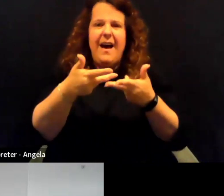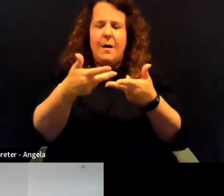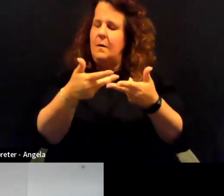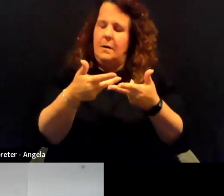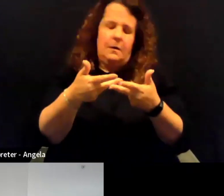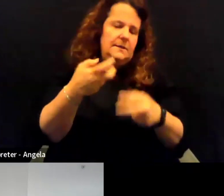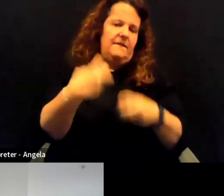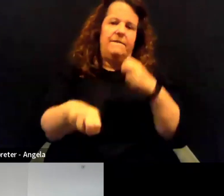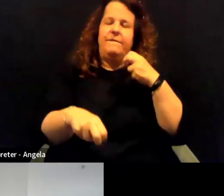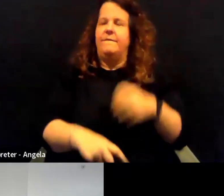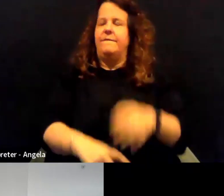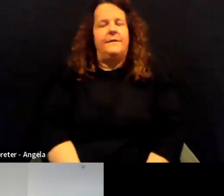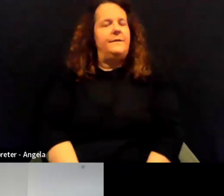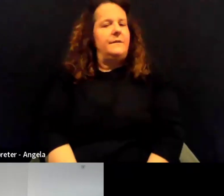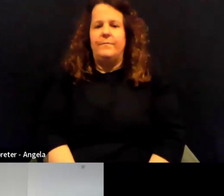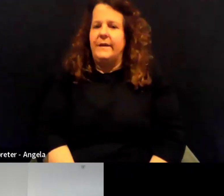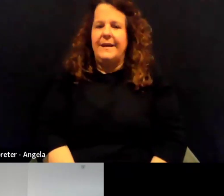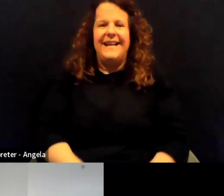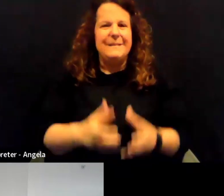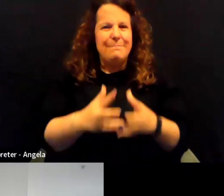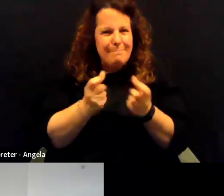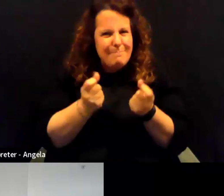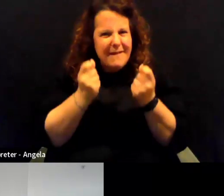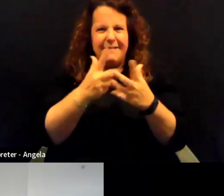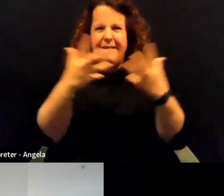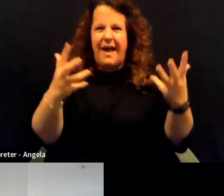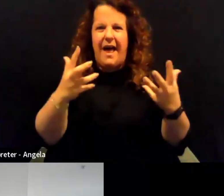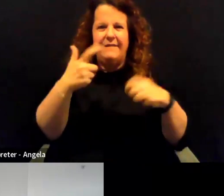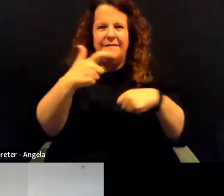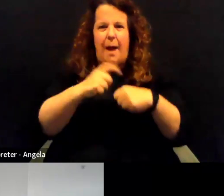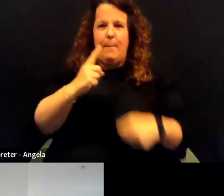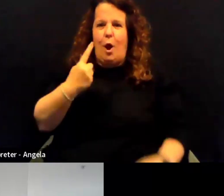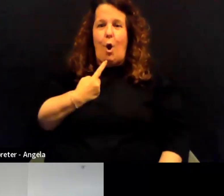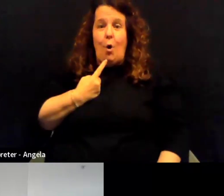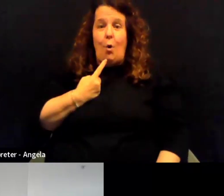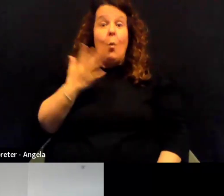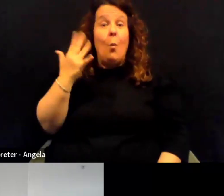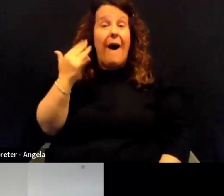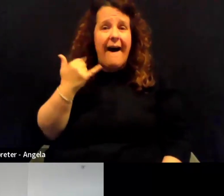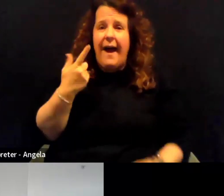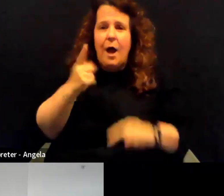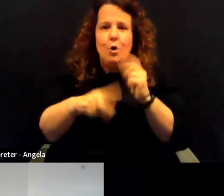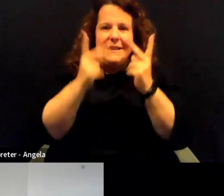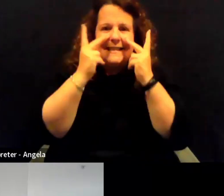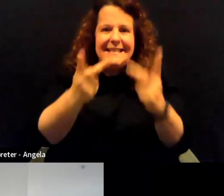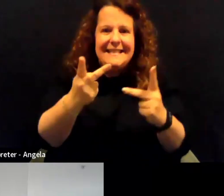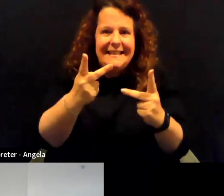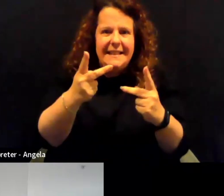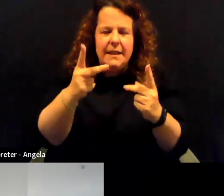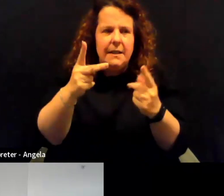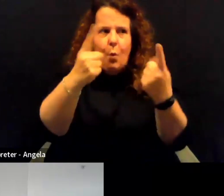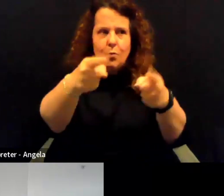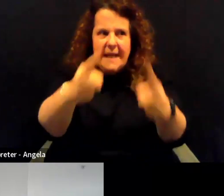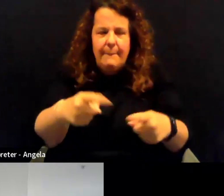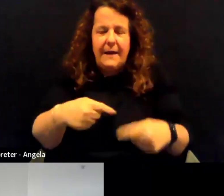I felt like I spent so much time by myself because I just could not hear or see what was going on. And at the time I didn't know why.